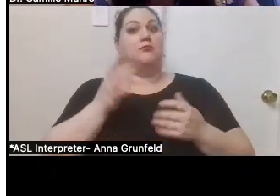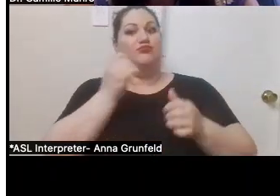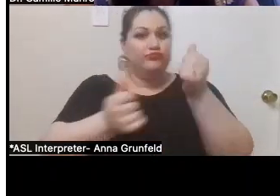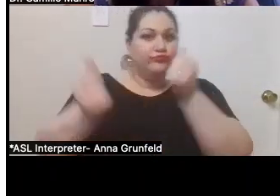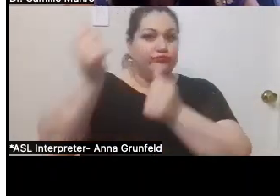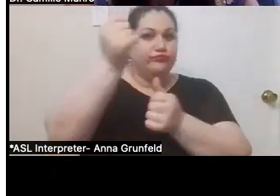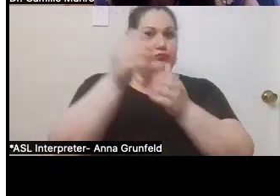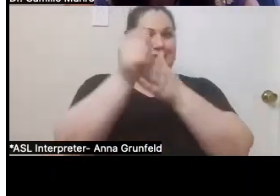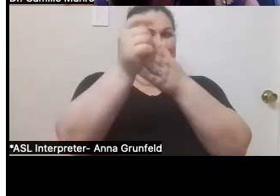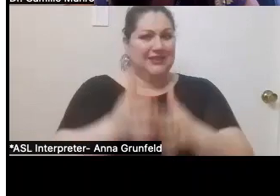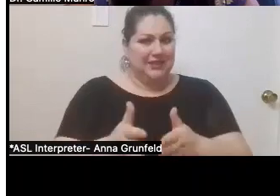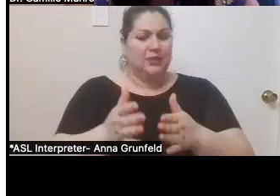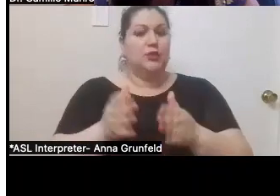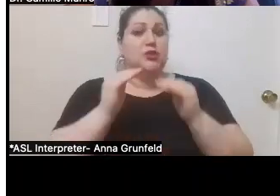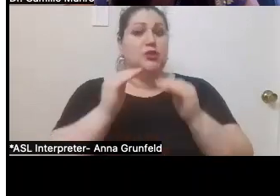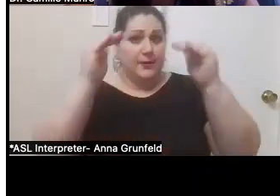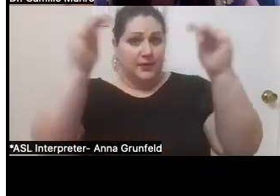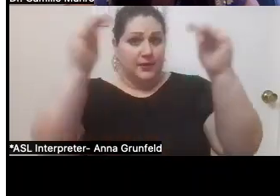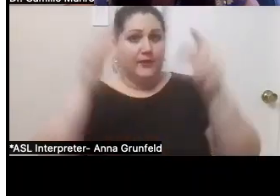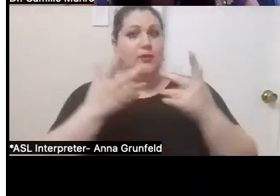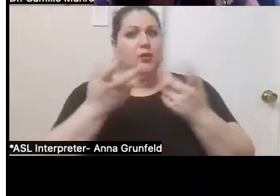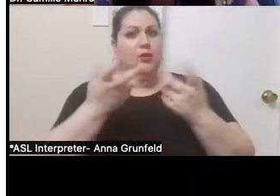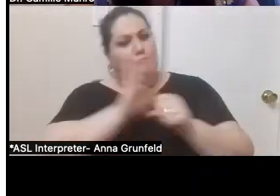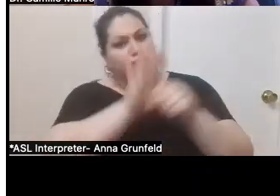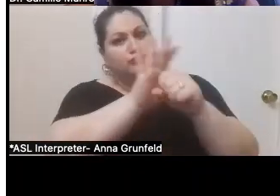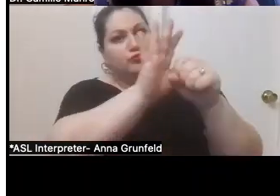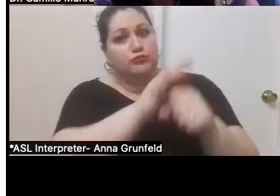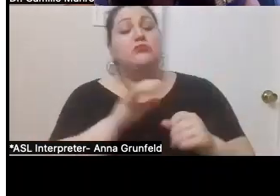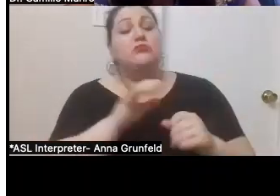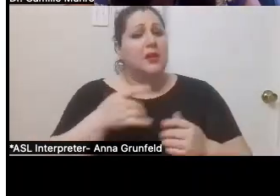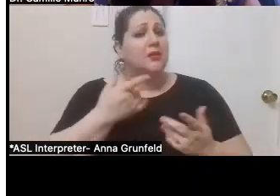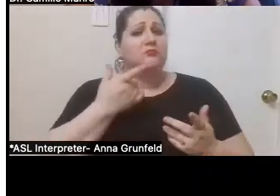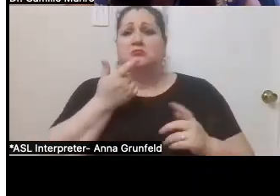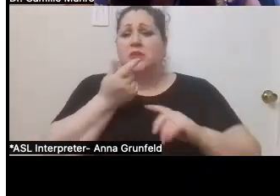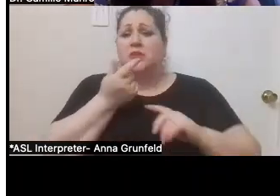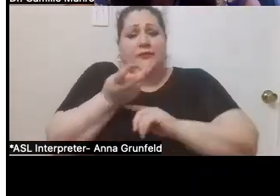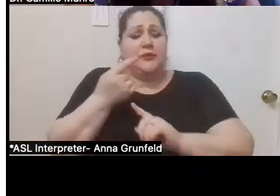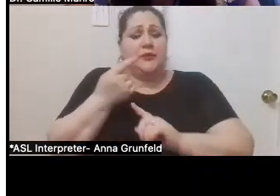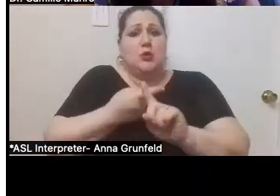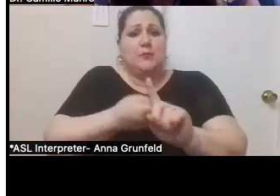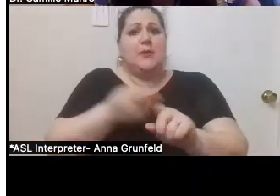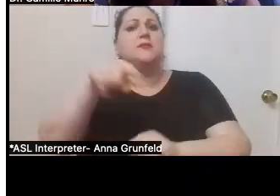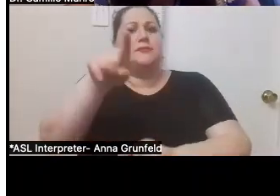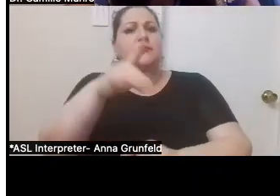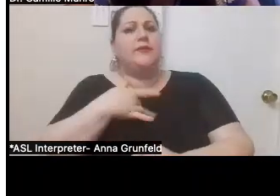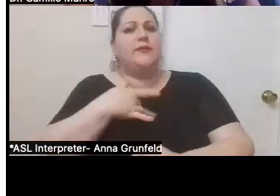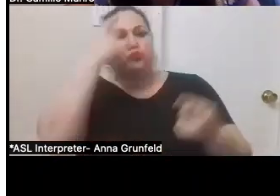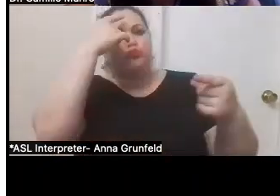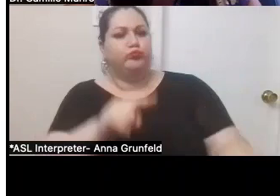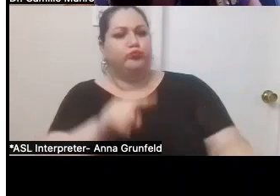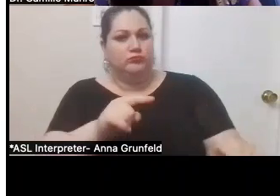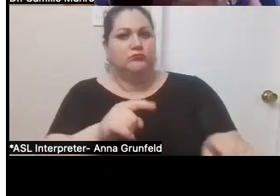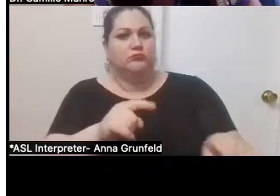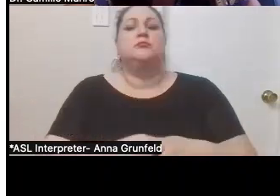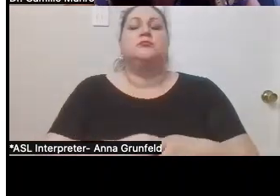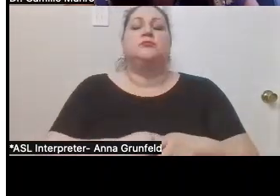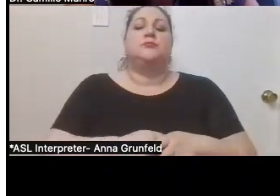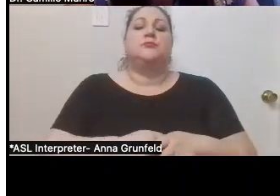which thankfully was achieved within a couple of months. And we felt that if we worked at the process